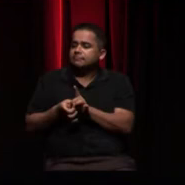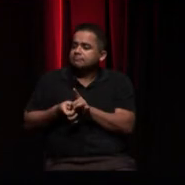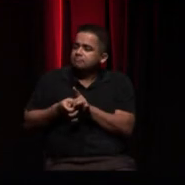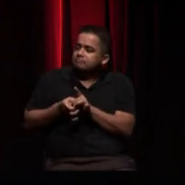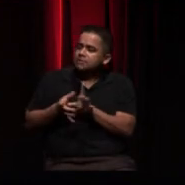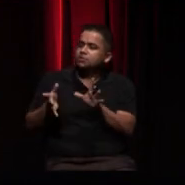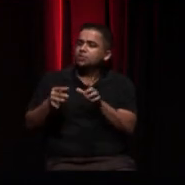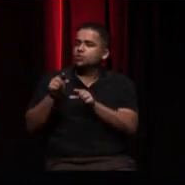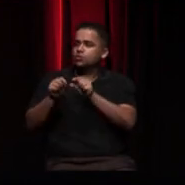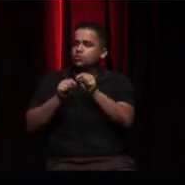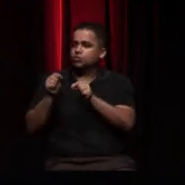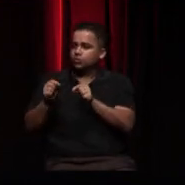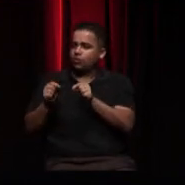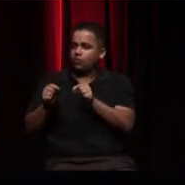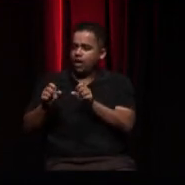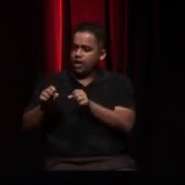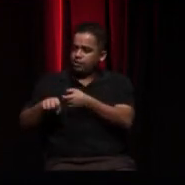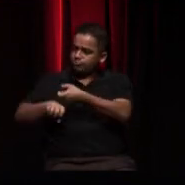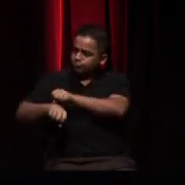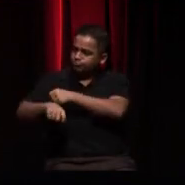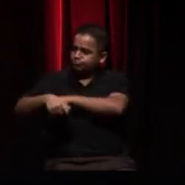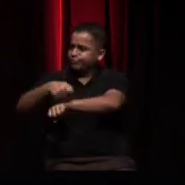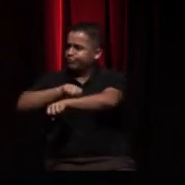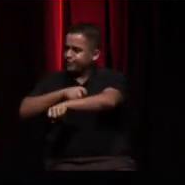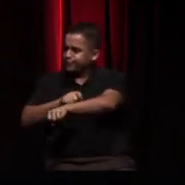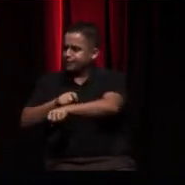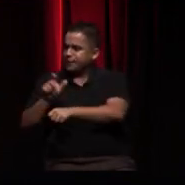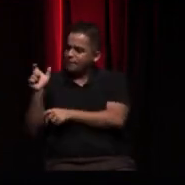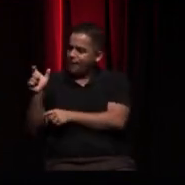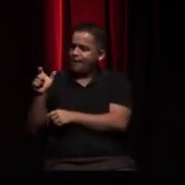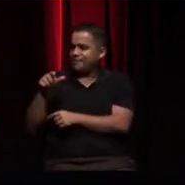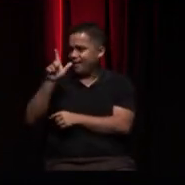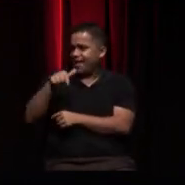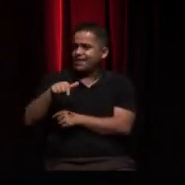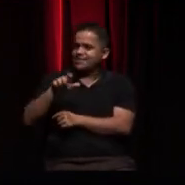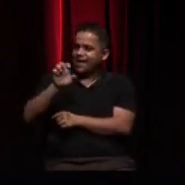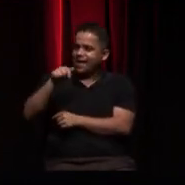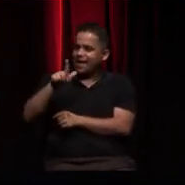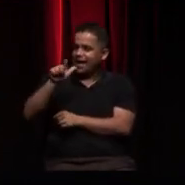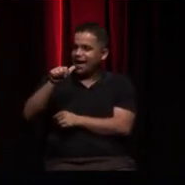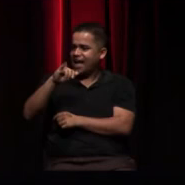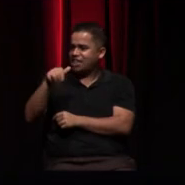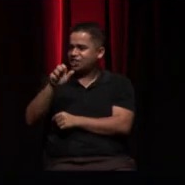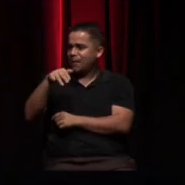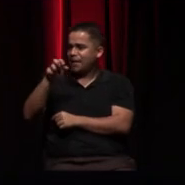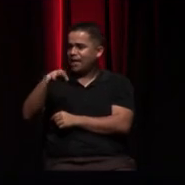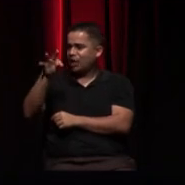Higher involvement seems to be the key-word. I think the word involvement will last another two years,